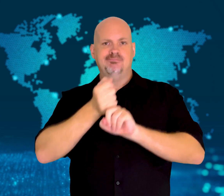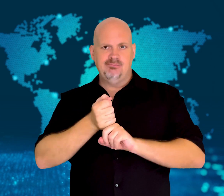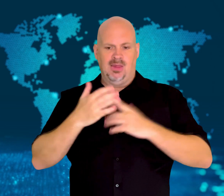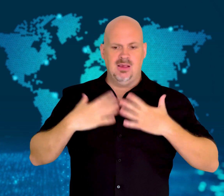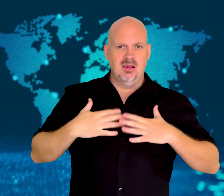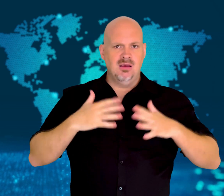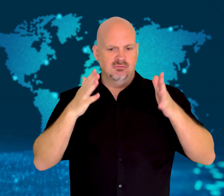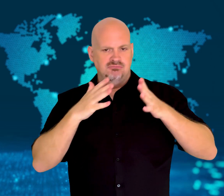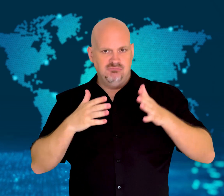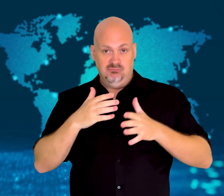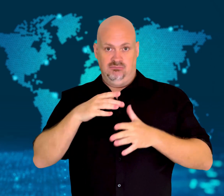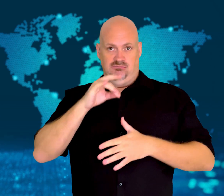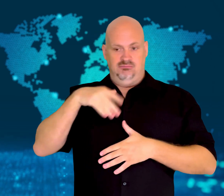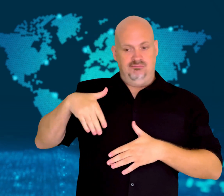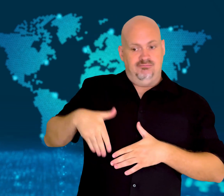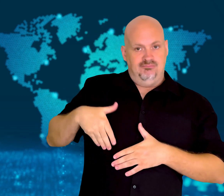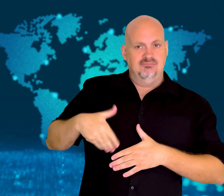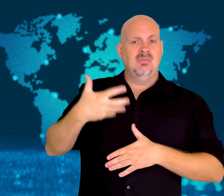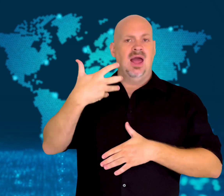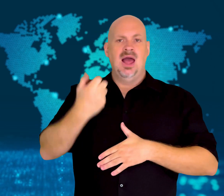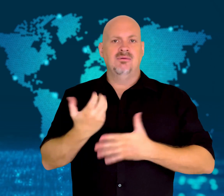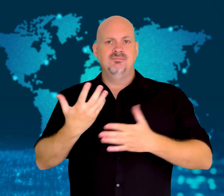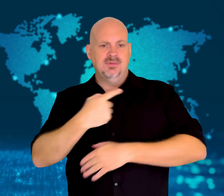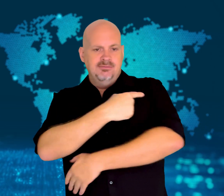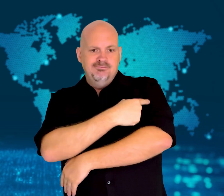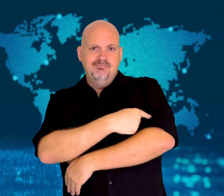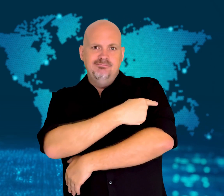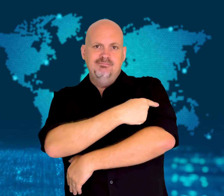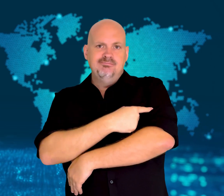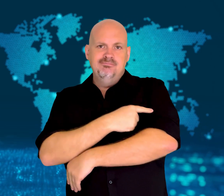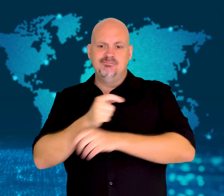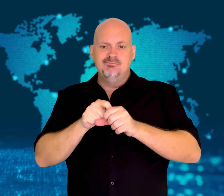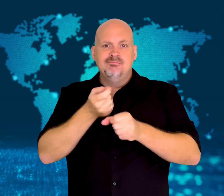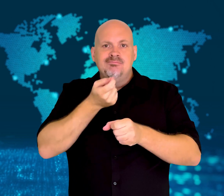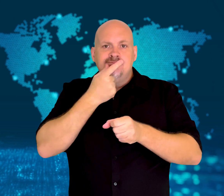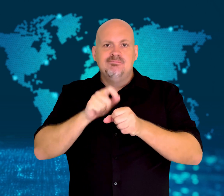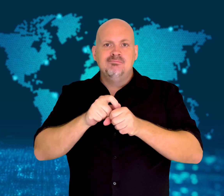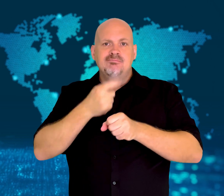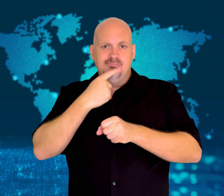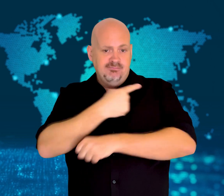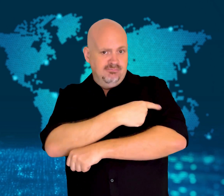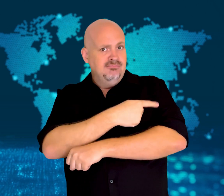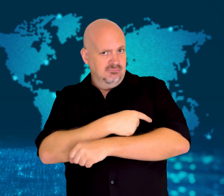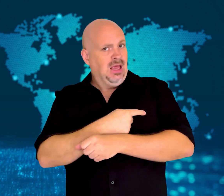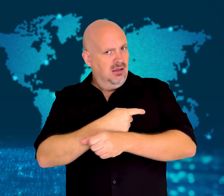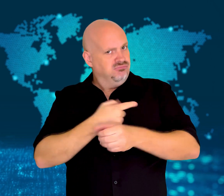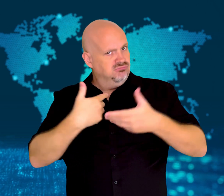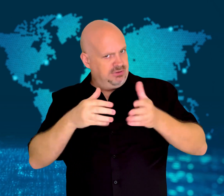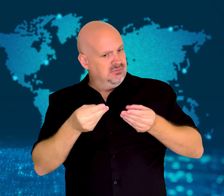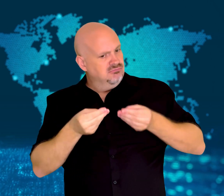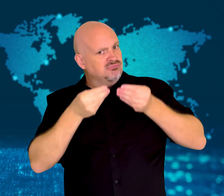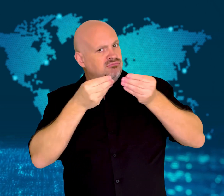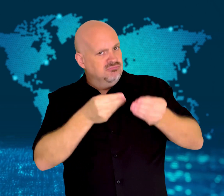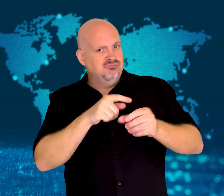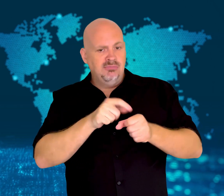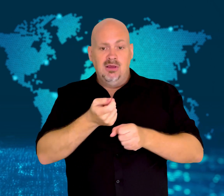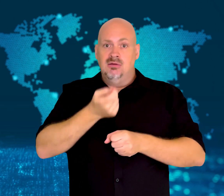Police found prescription medicine in his pocket and pinned him